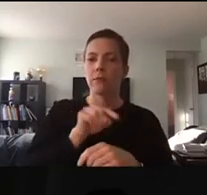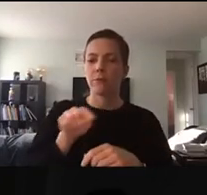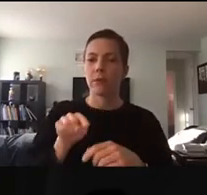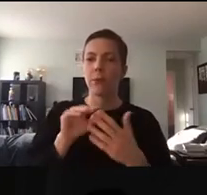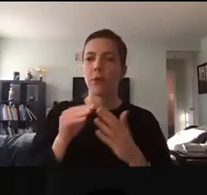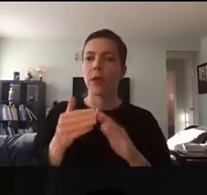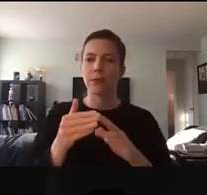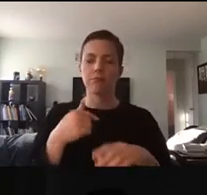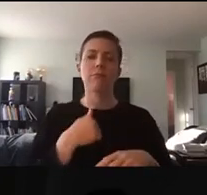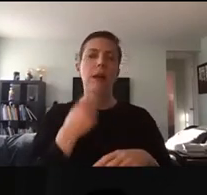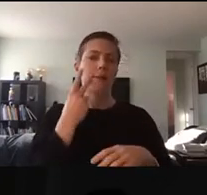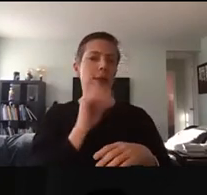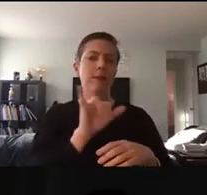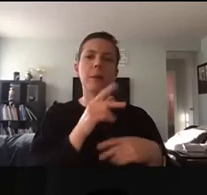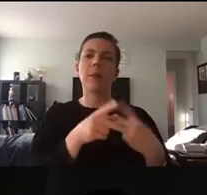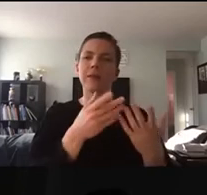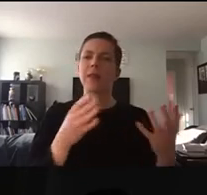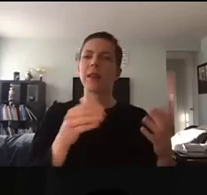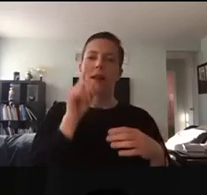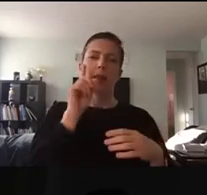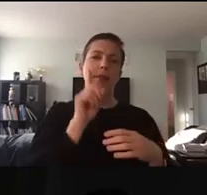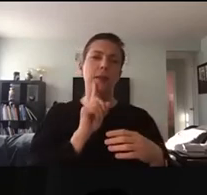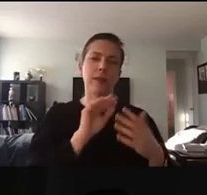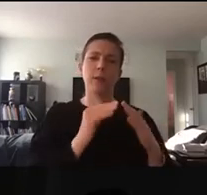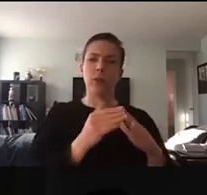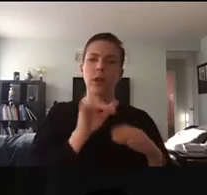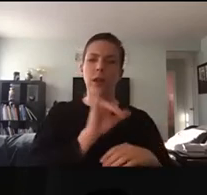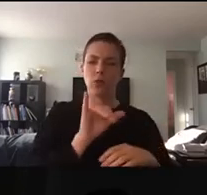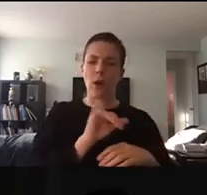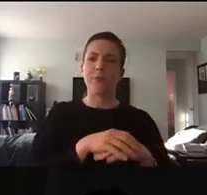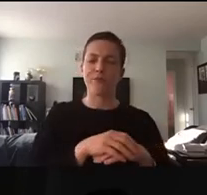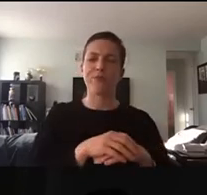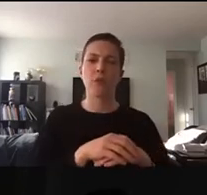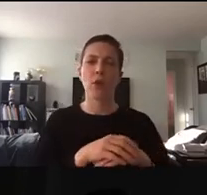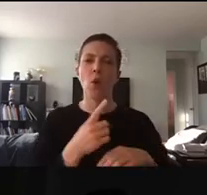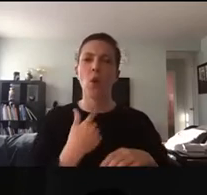interdependencies within them. And I see the same kinds of things in the deaf community as well.